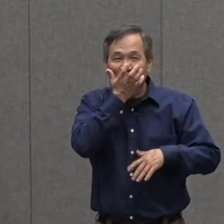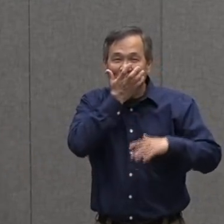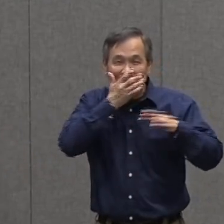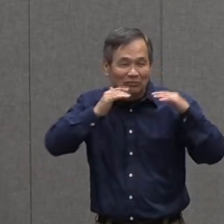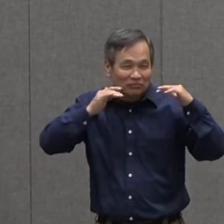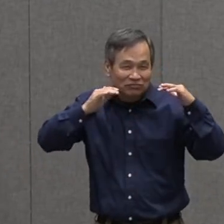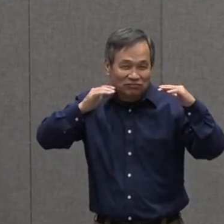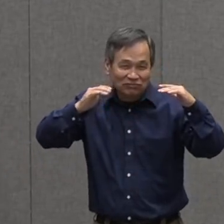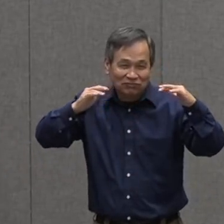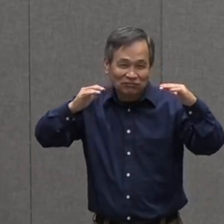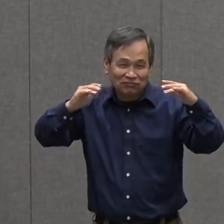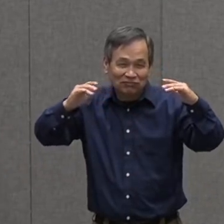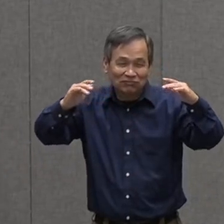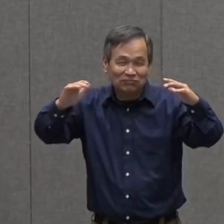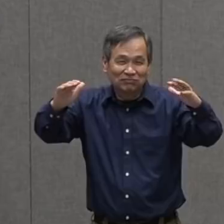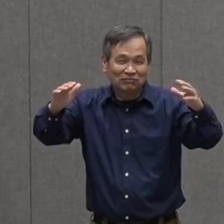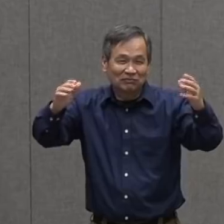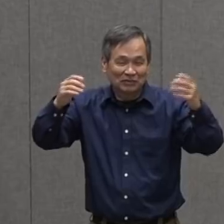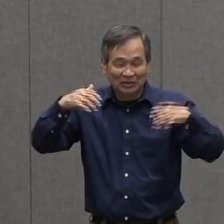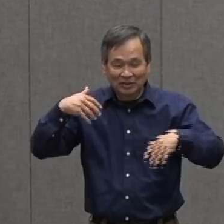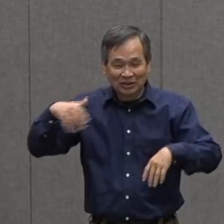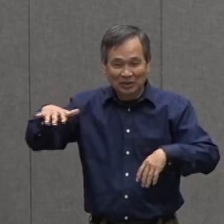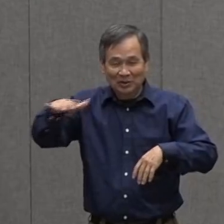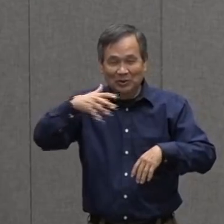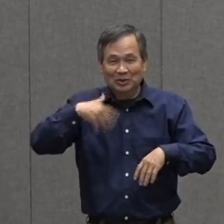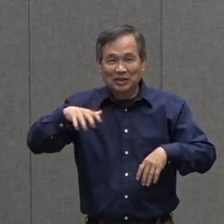"A sea of grass for the ground birds to nest in,